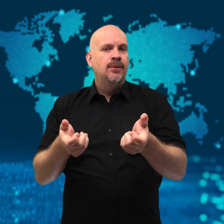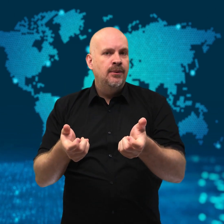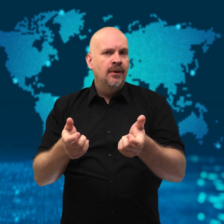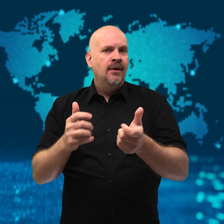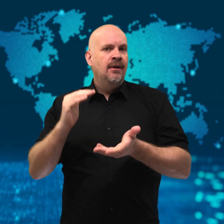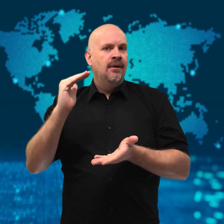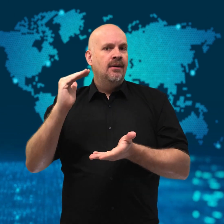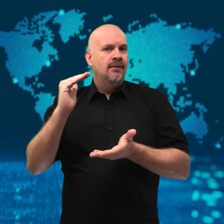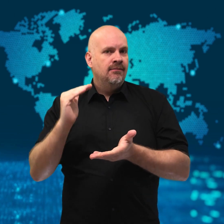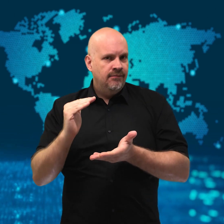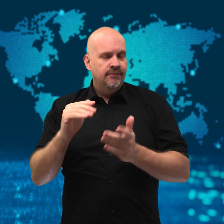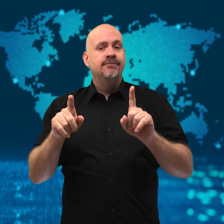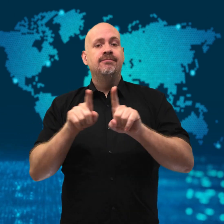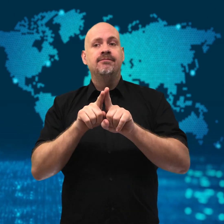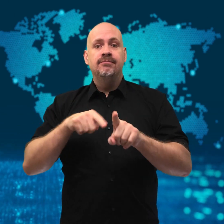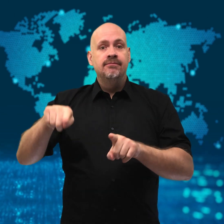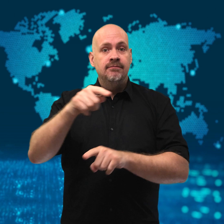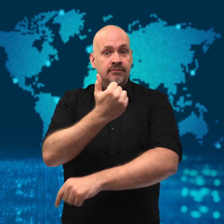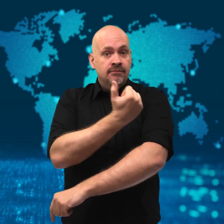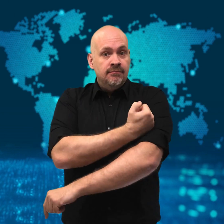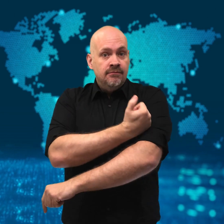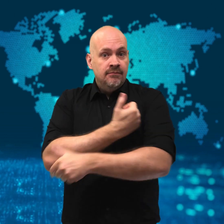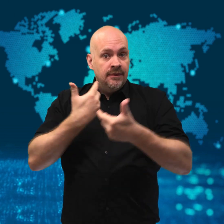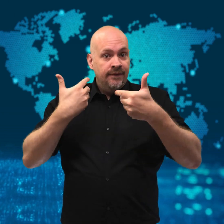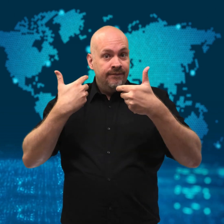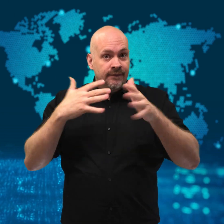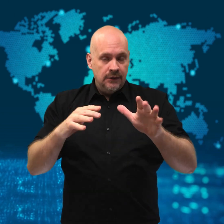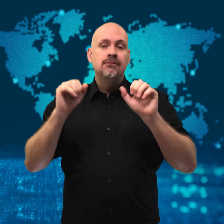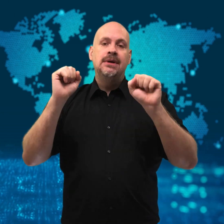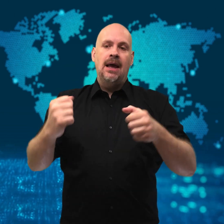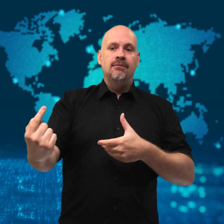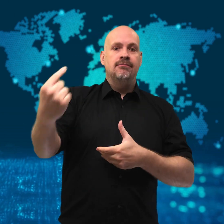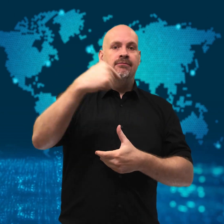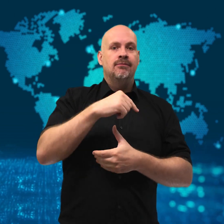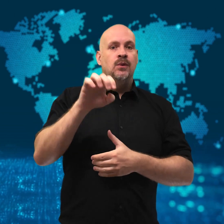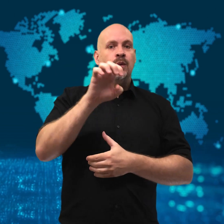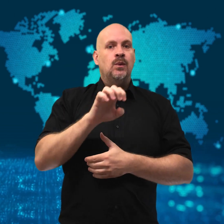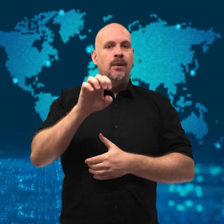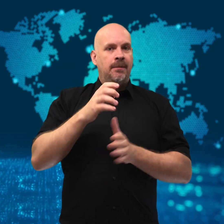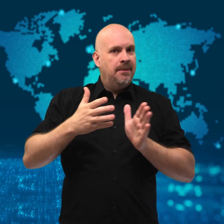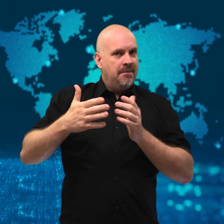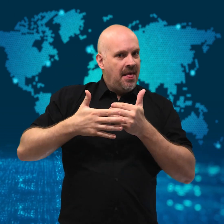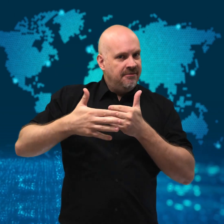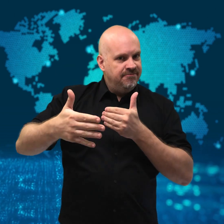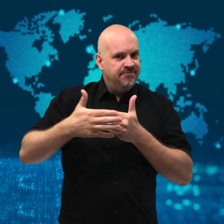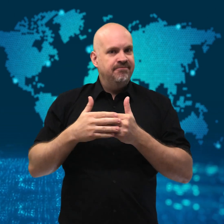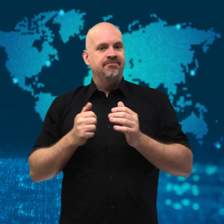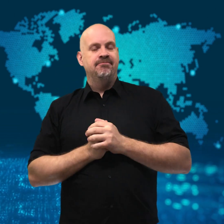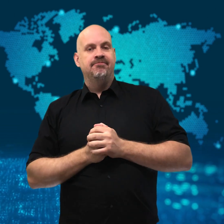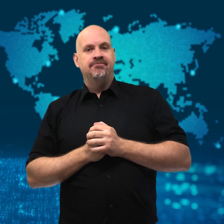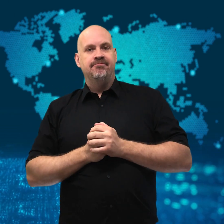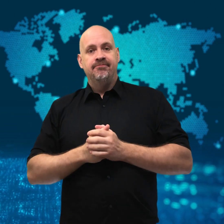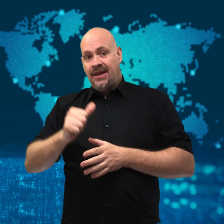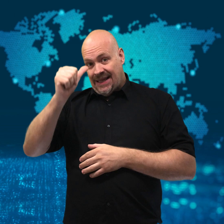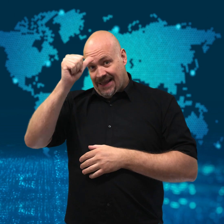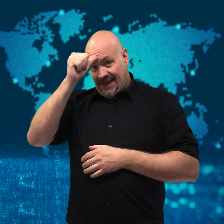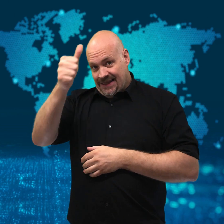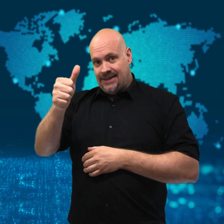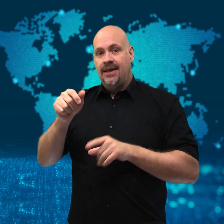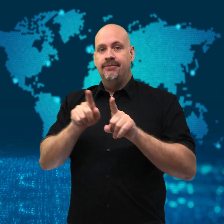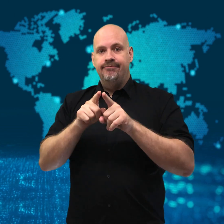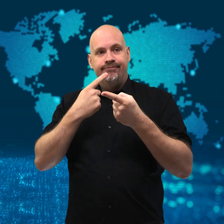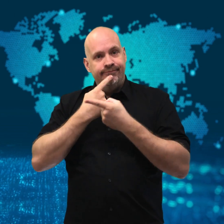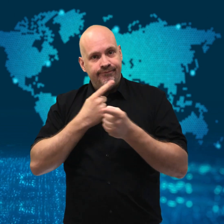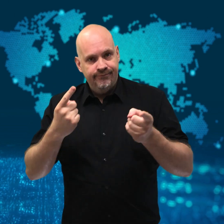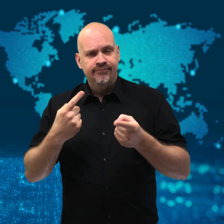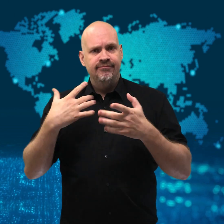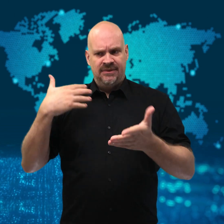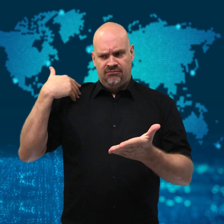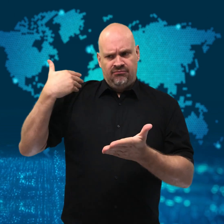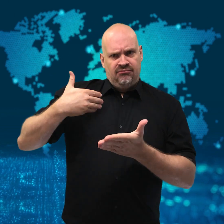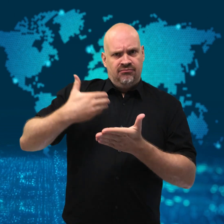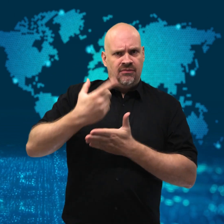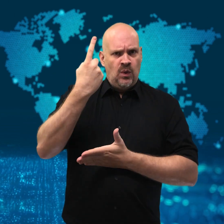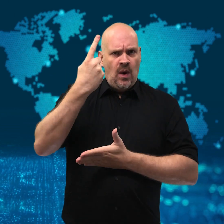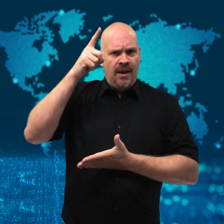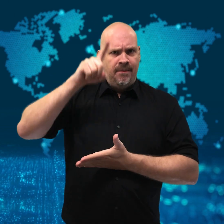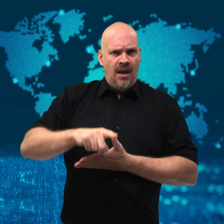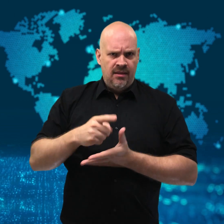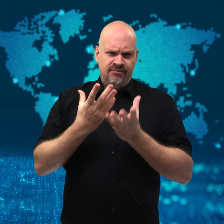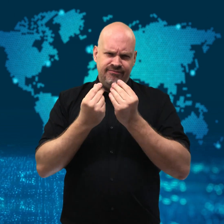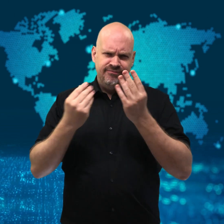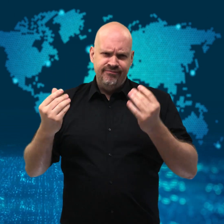which would include allowing fully vaccinated foreigners to visit the continent.